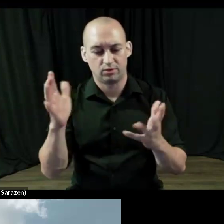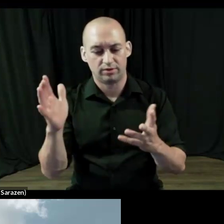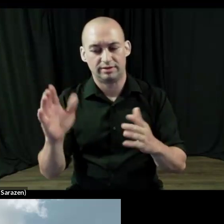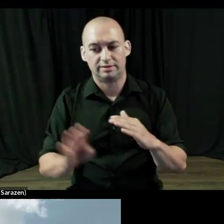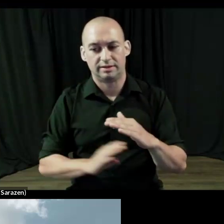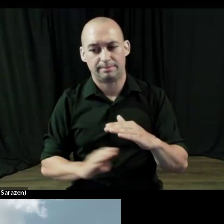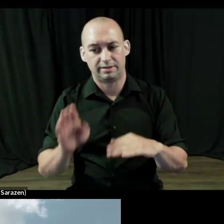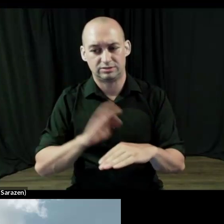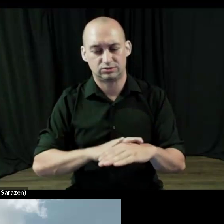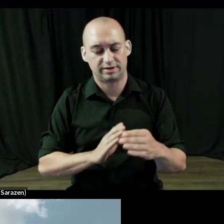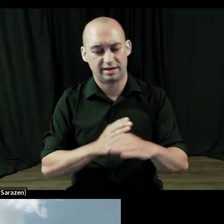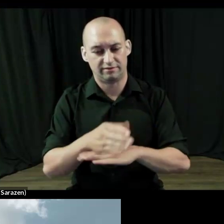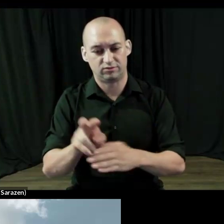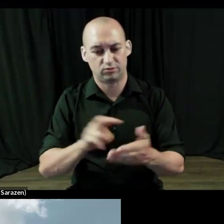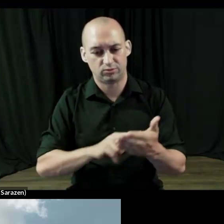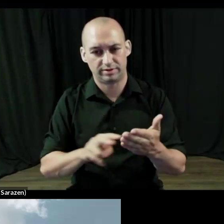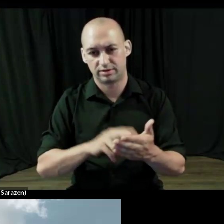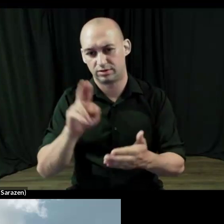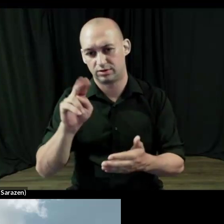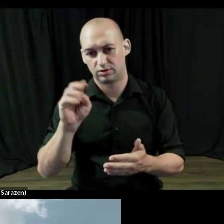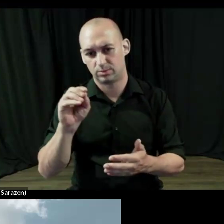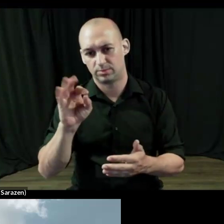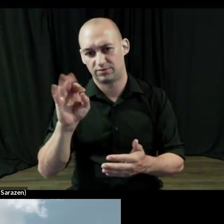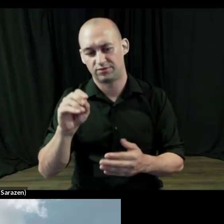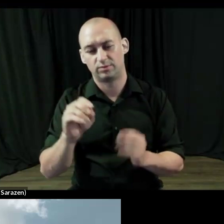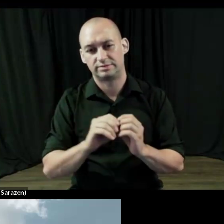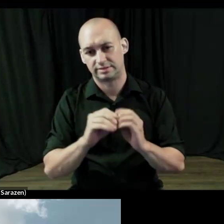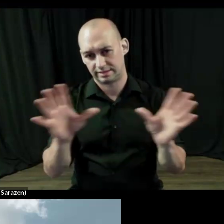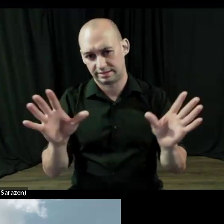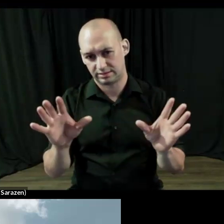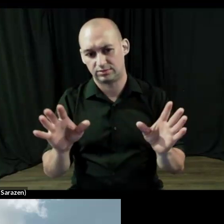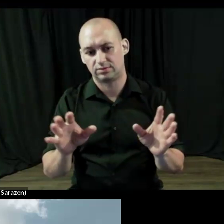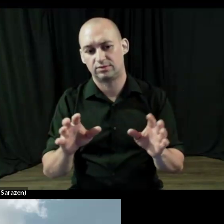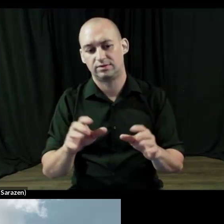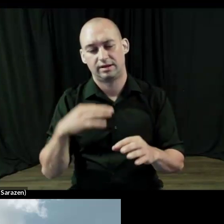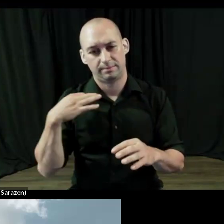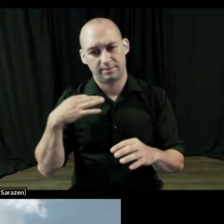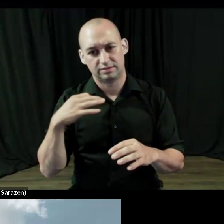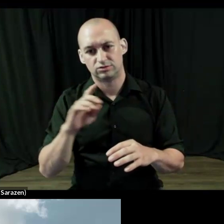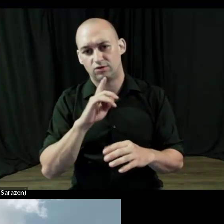the NOFO, it's very clear that to a certain degree applicants are required to make sure that there's